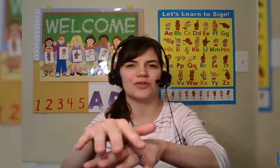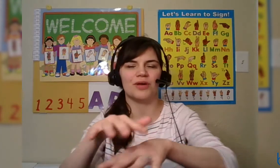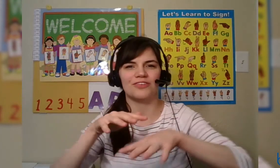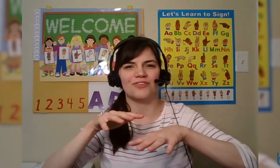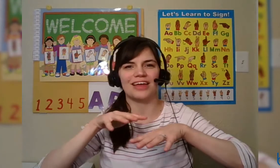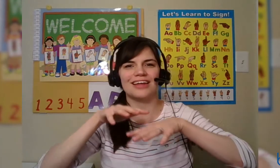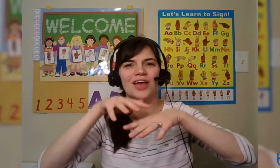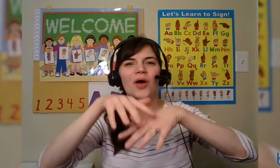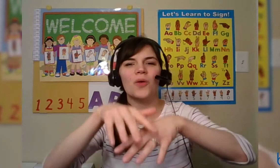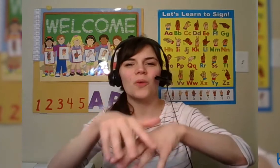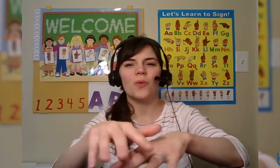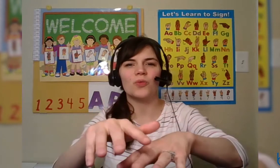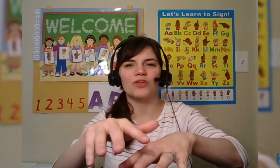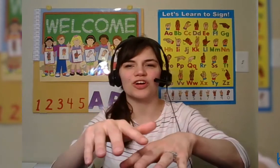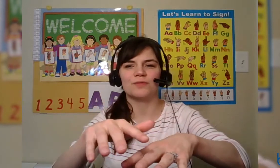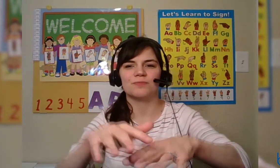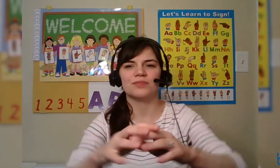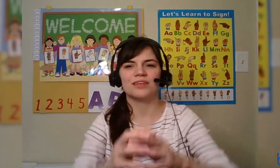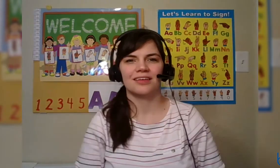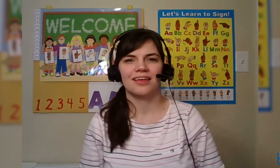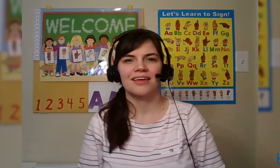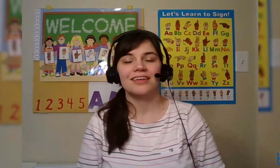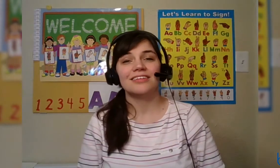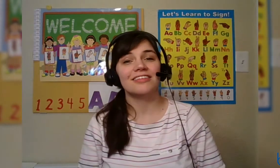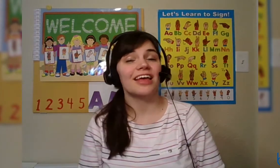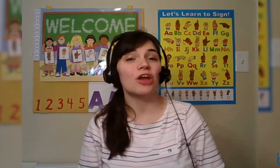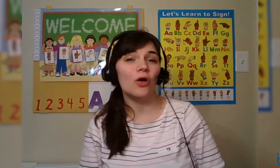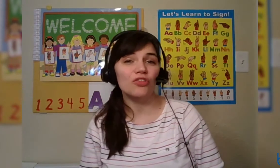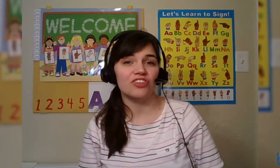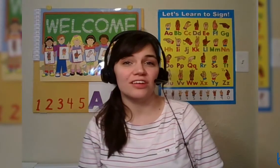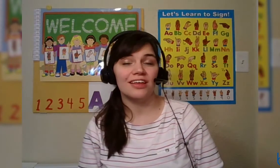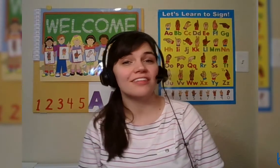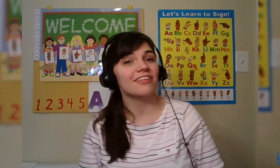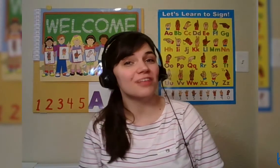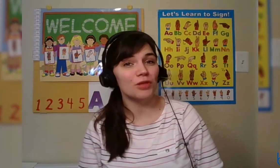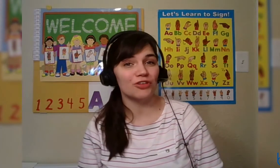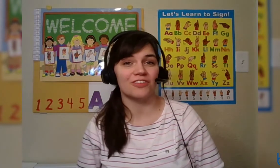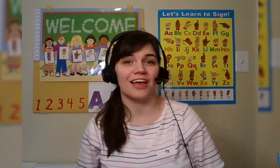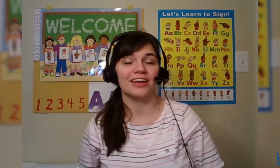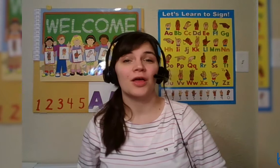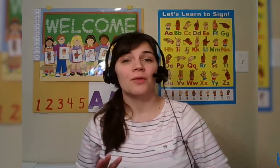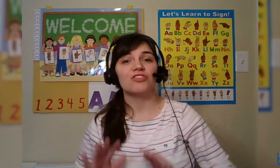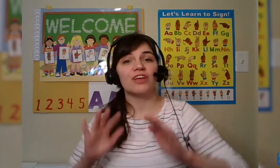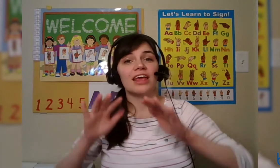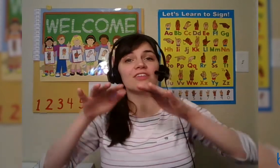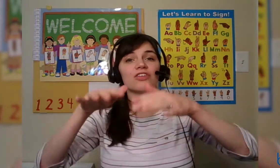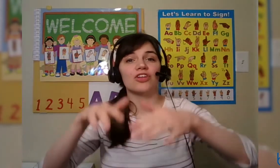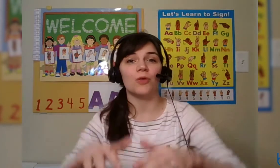one is fine. River. To sign ocean, it's a similar sign, but your hands are gonna go